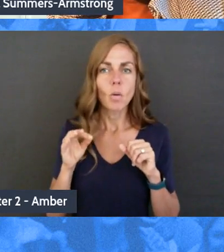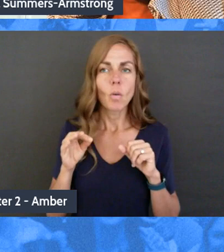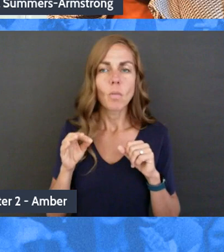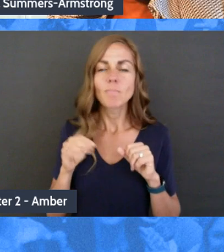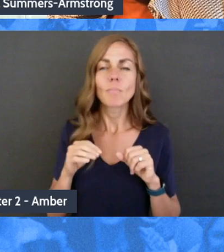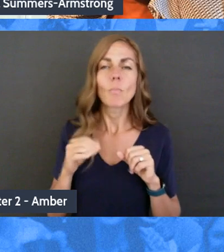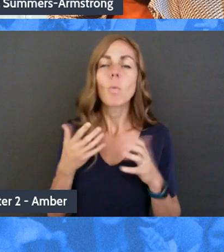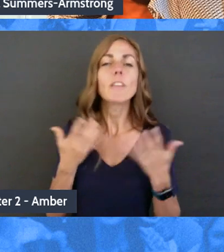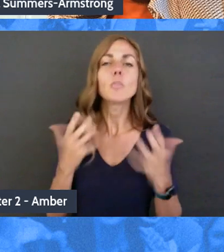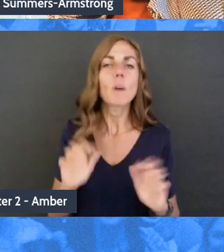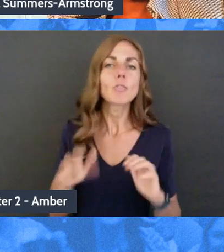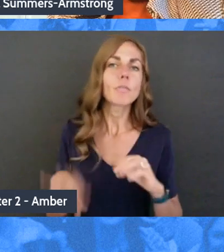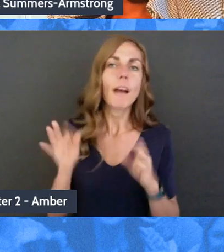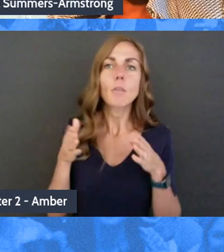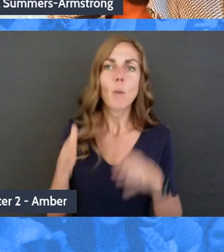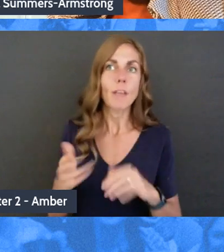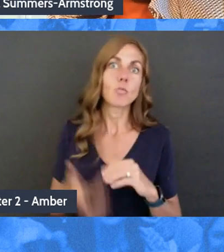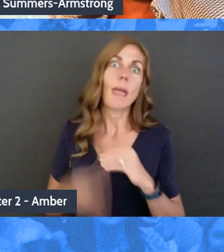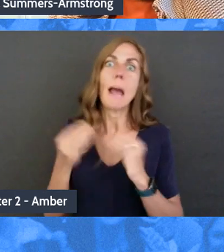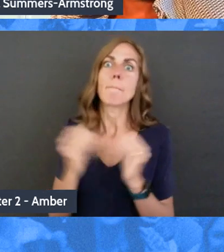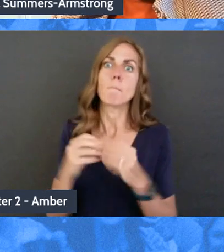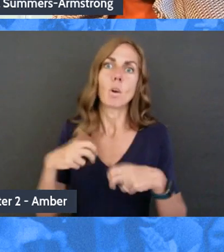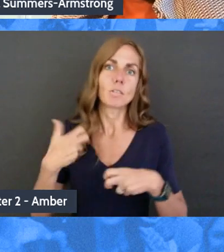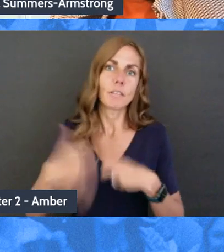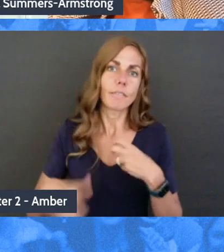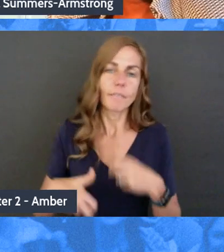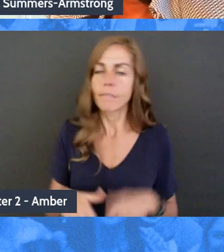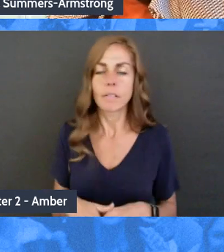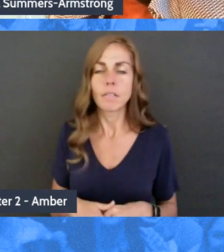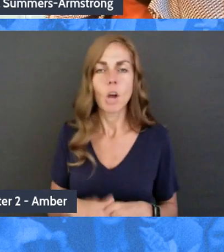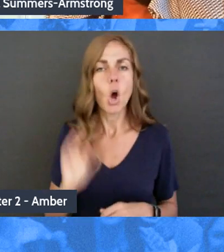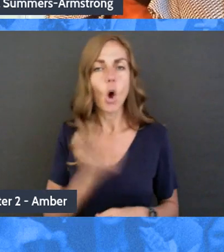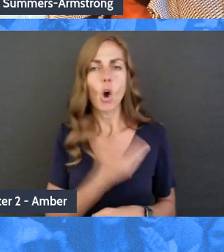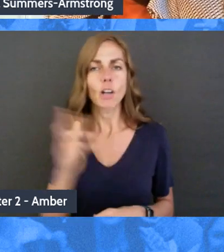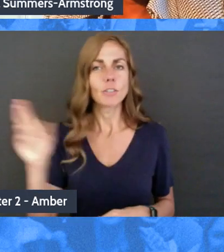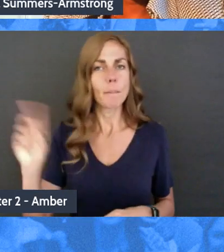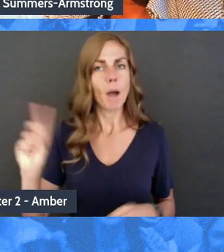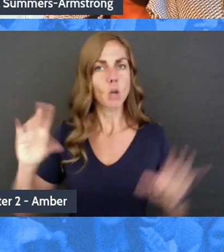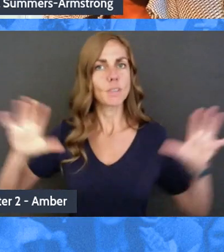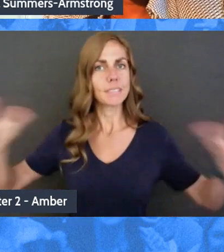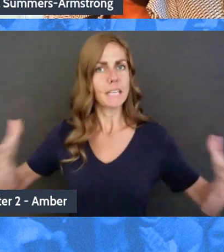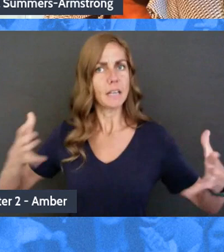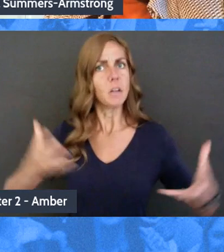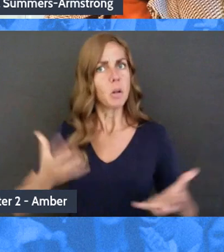Our democracy is very much based on everyone being able to have that access to the ballot box